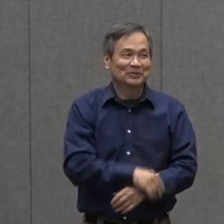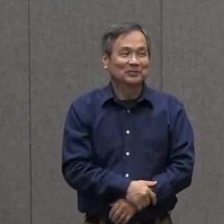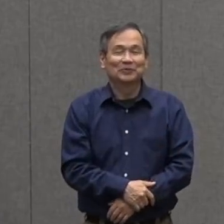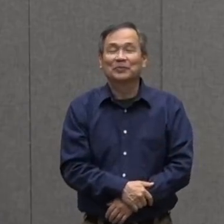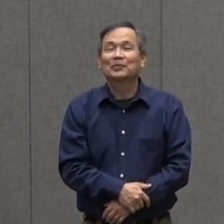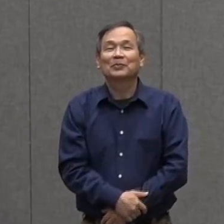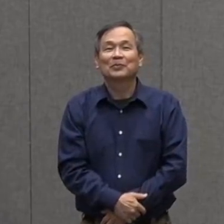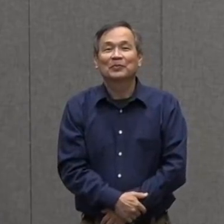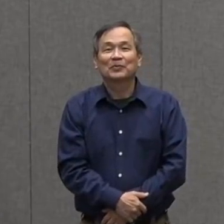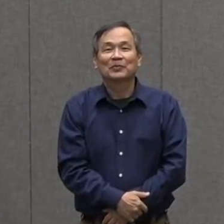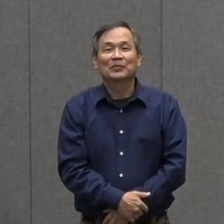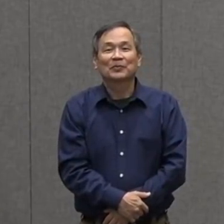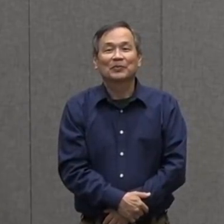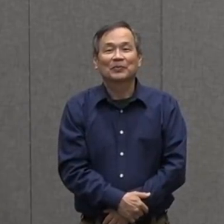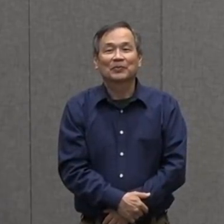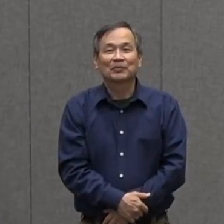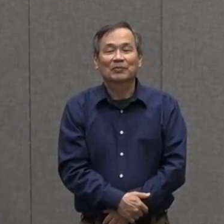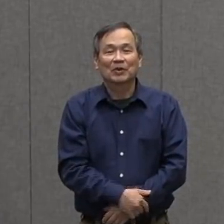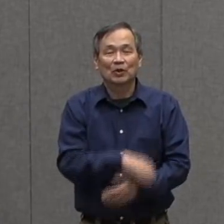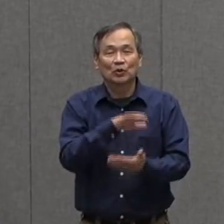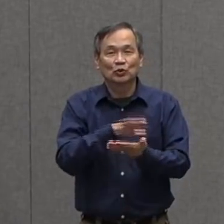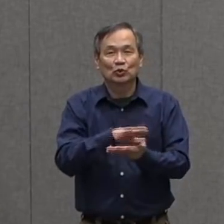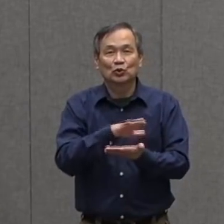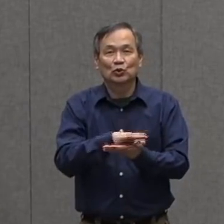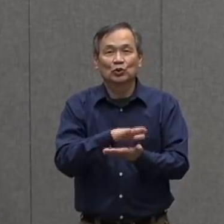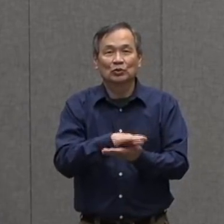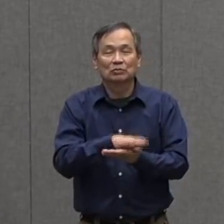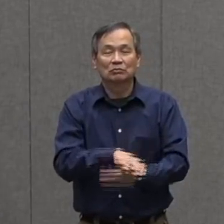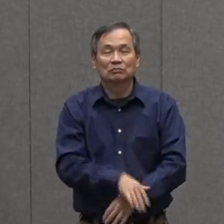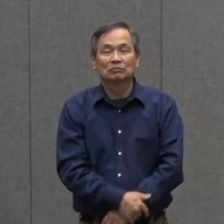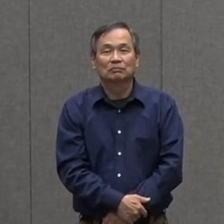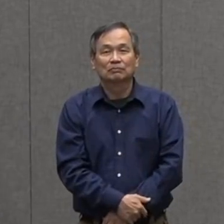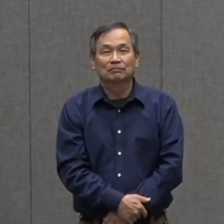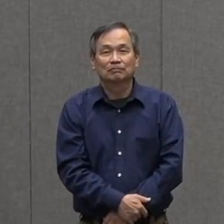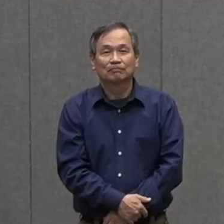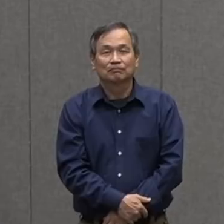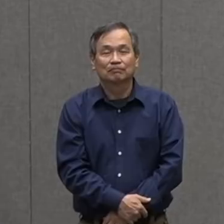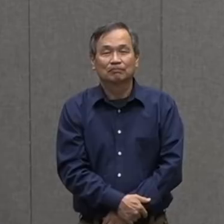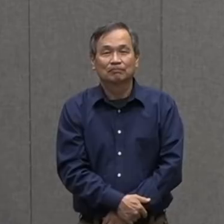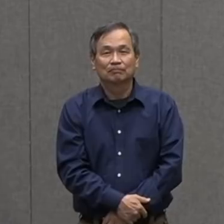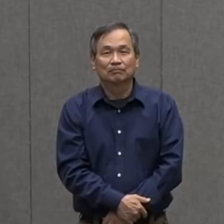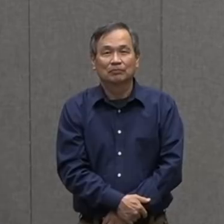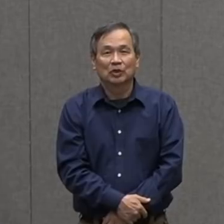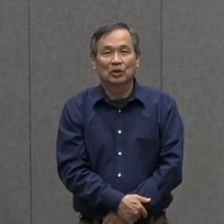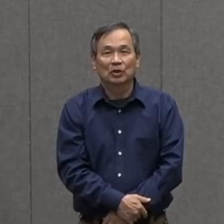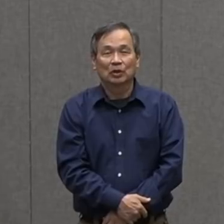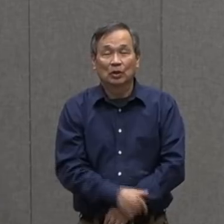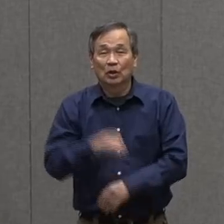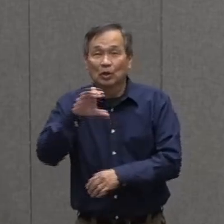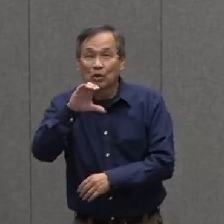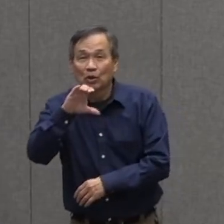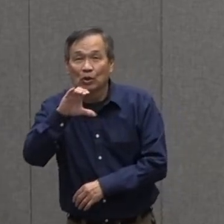How about school? So we just did school, all right. Cochiti Elementary School.